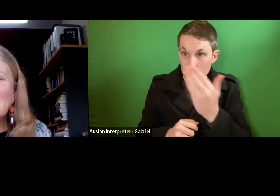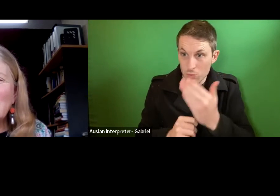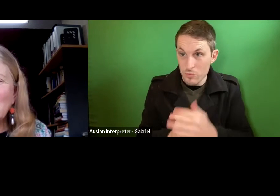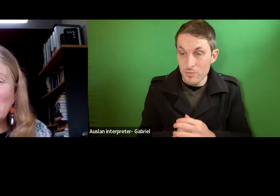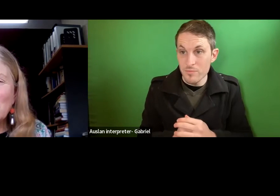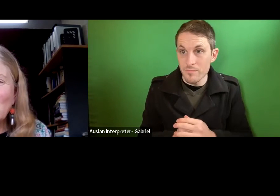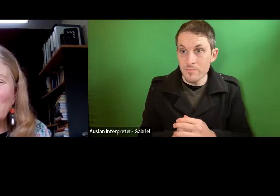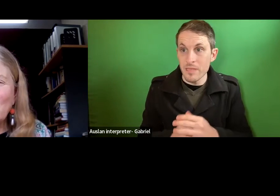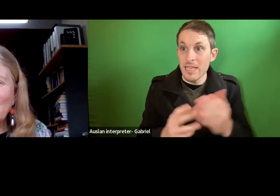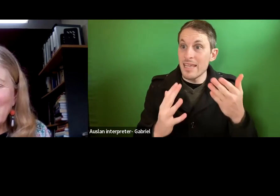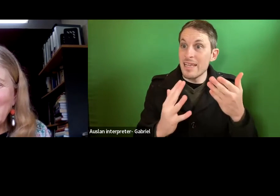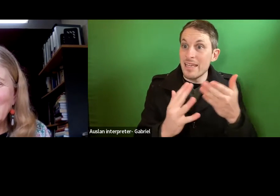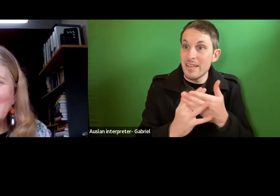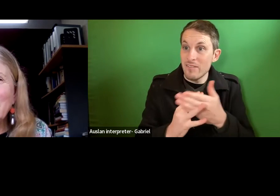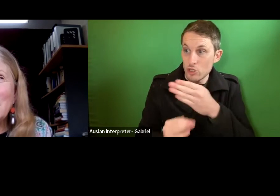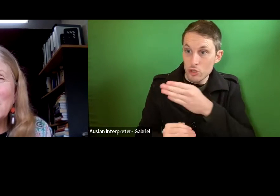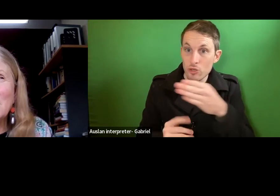intervention should not be ruled out. Intervention